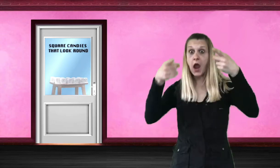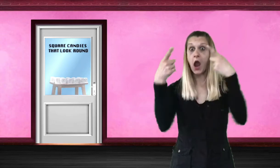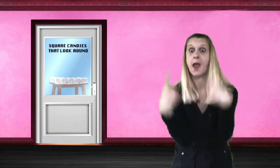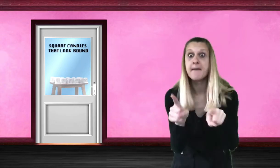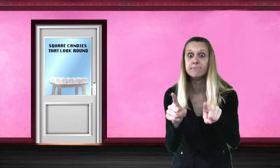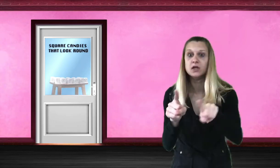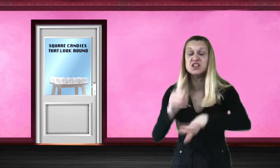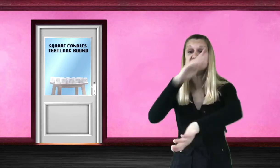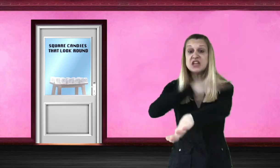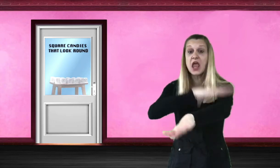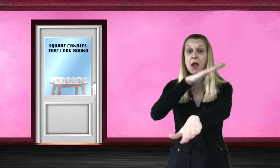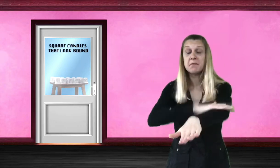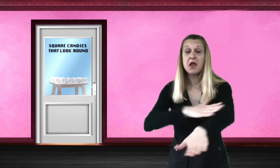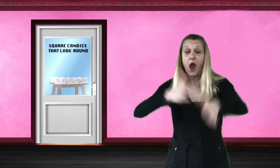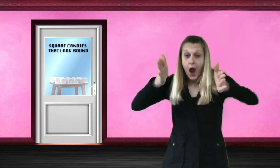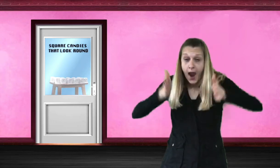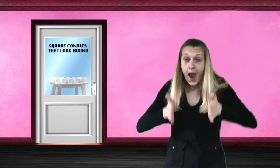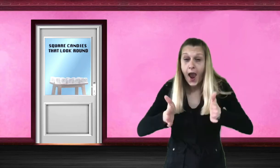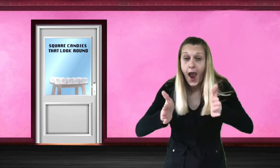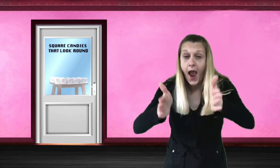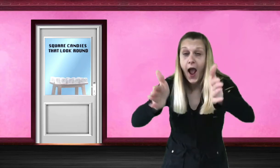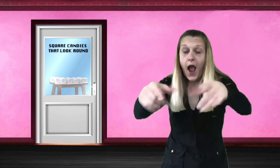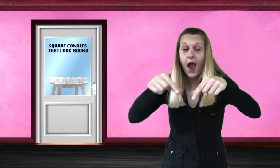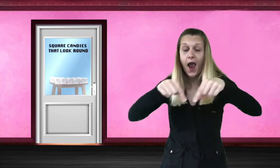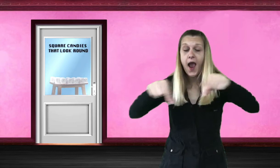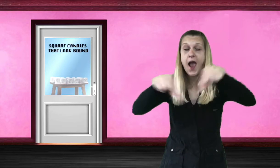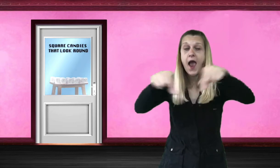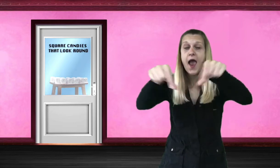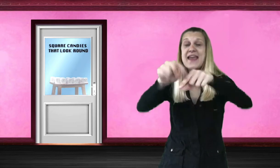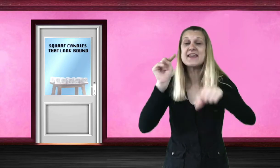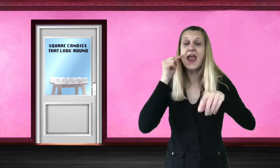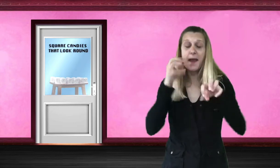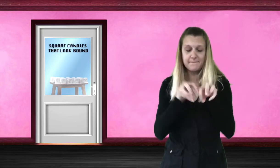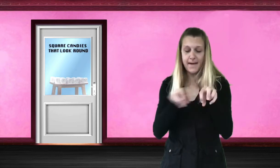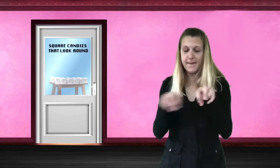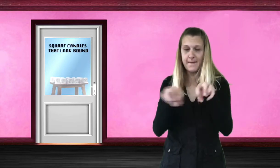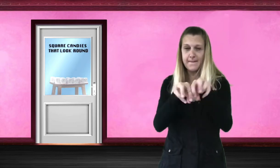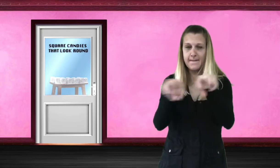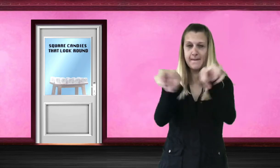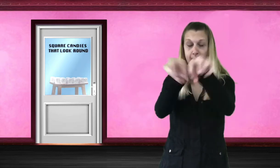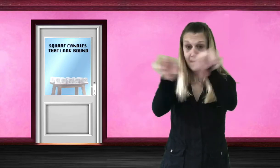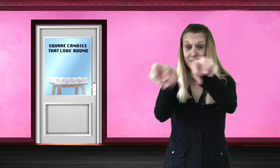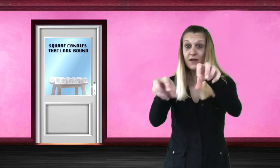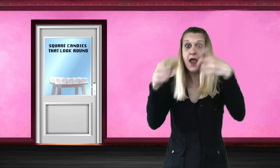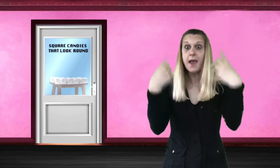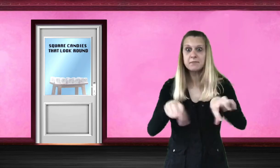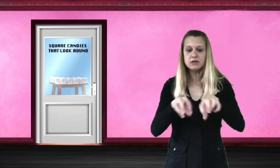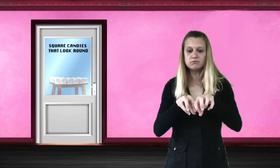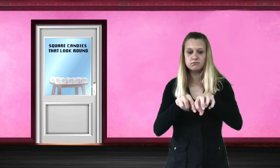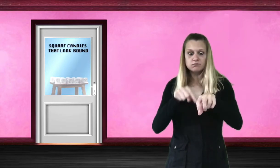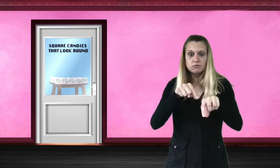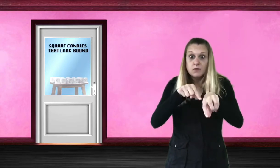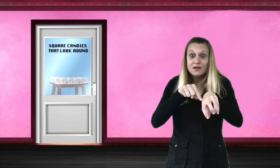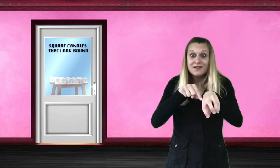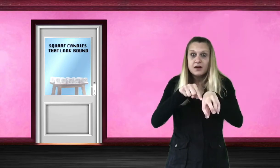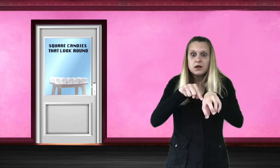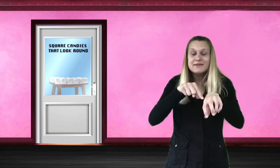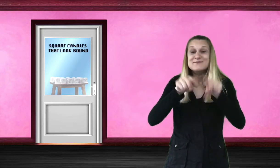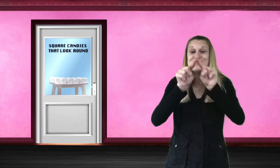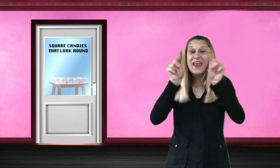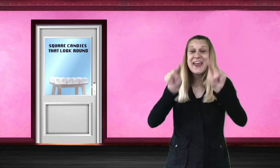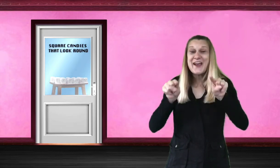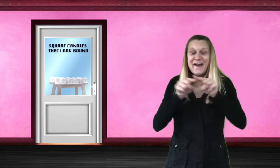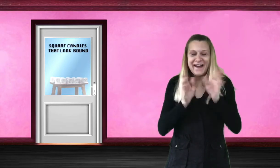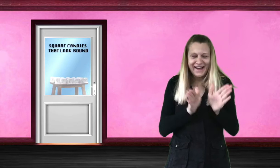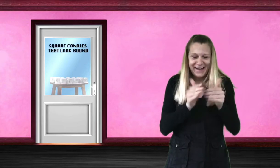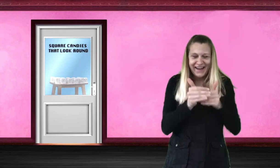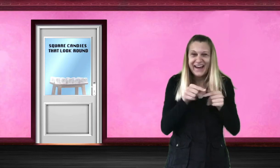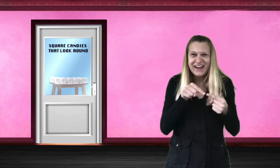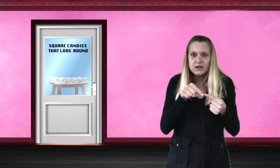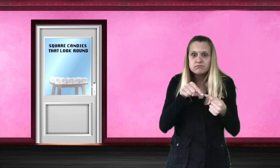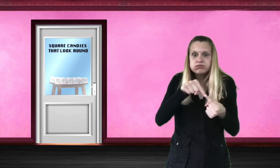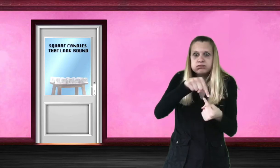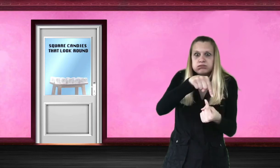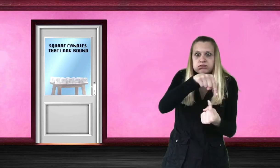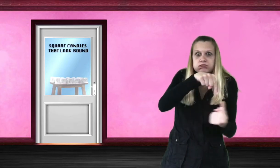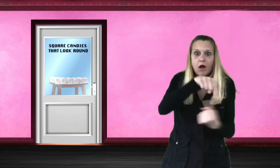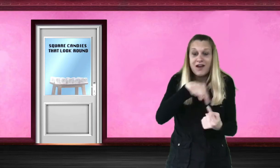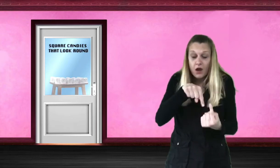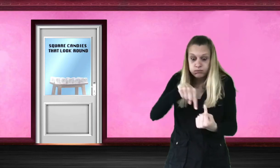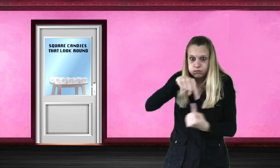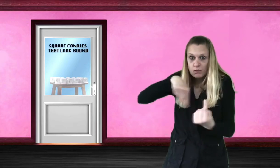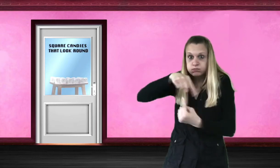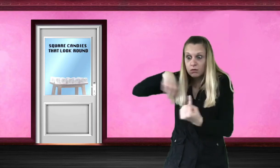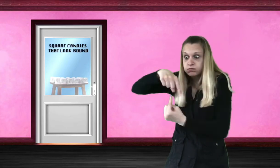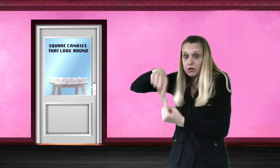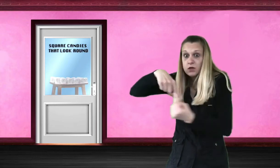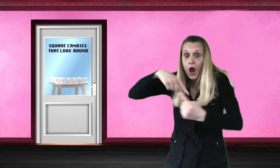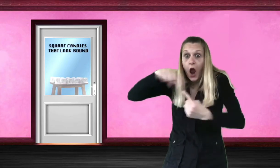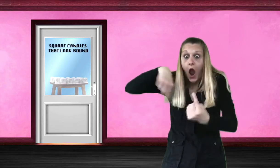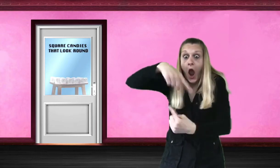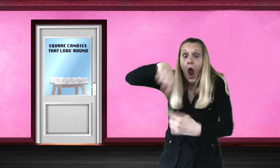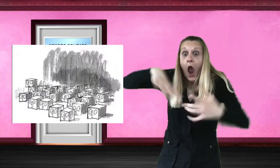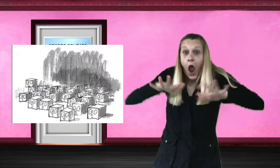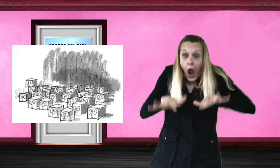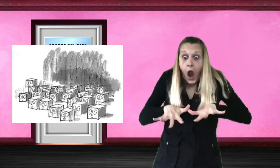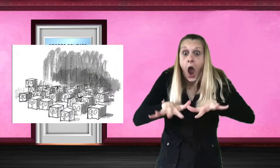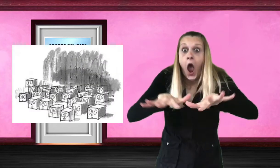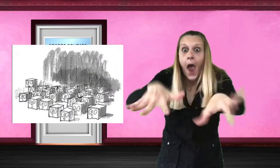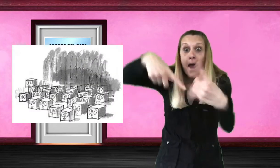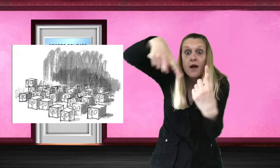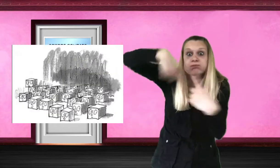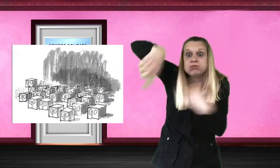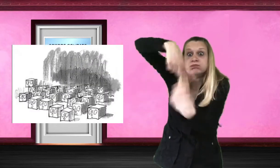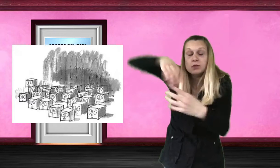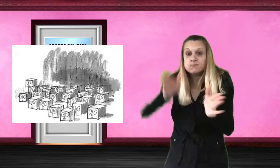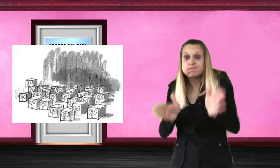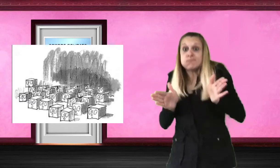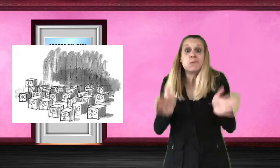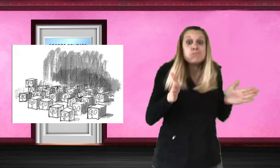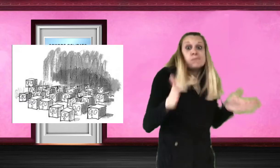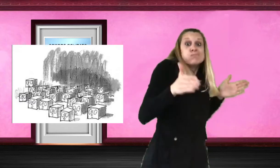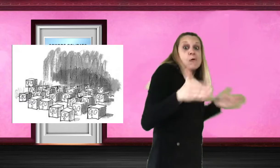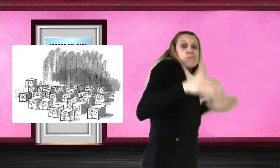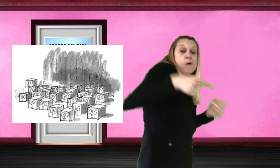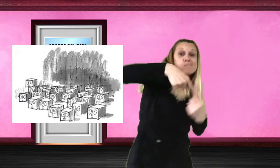at the sound of the door opening, all the rows of little square candies looked quickly round to see who was coming in.